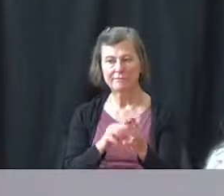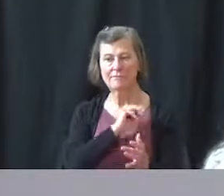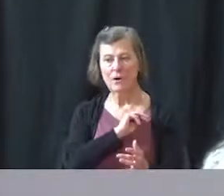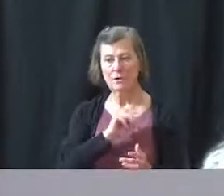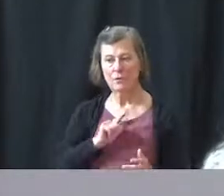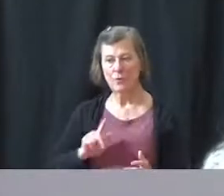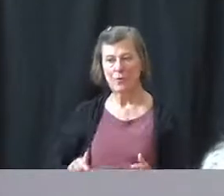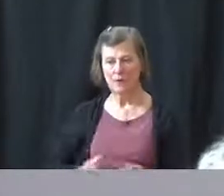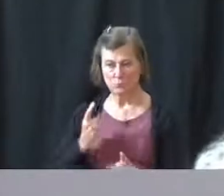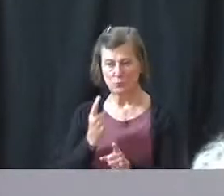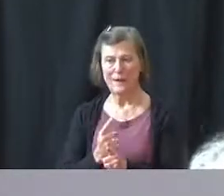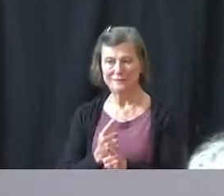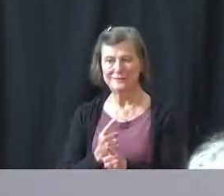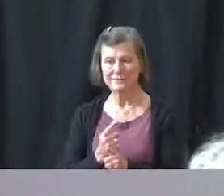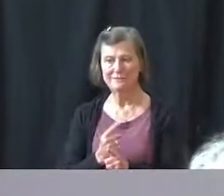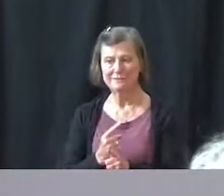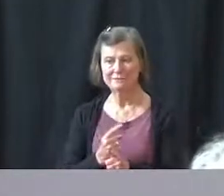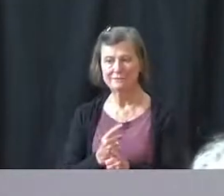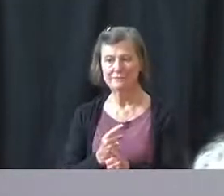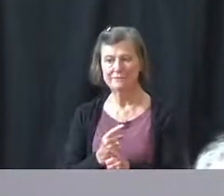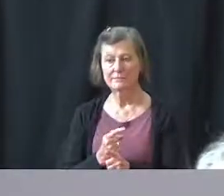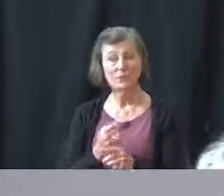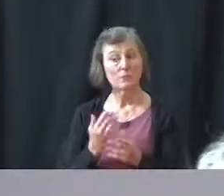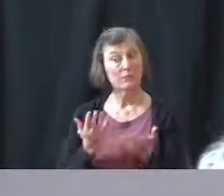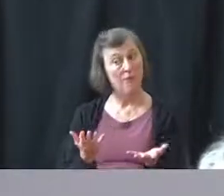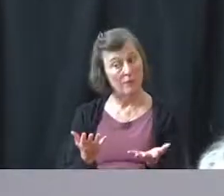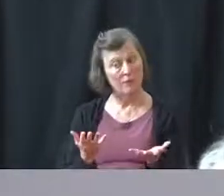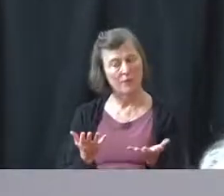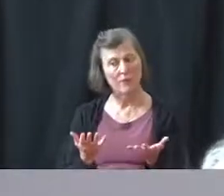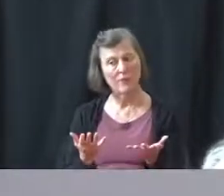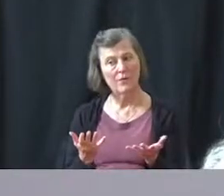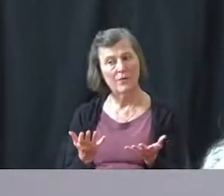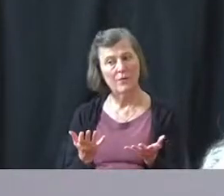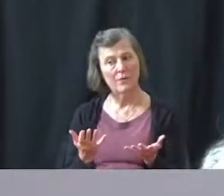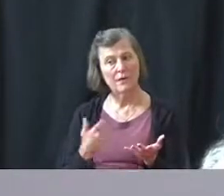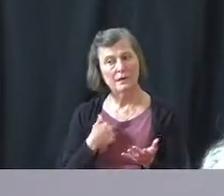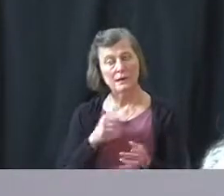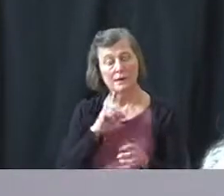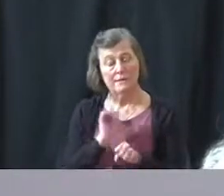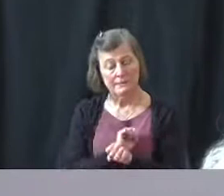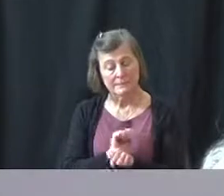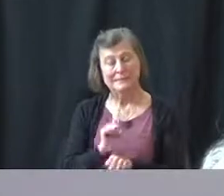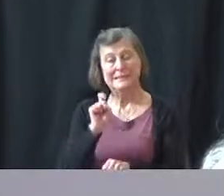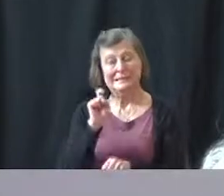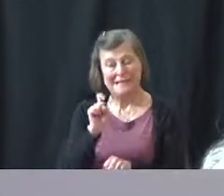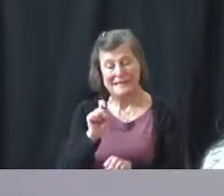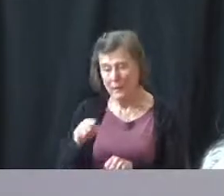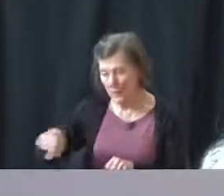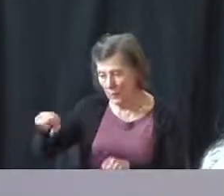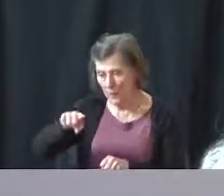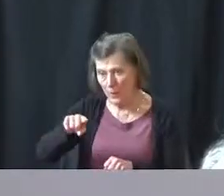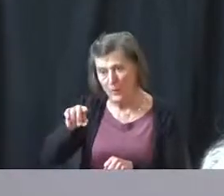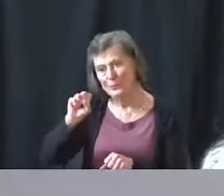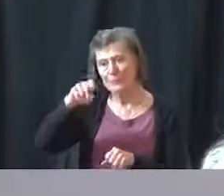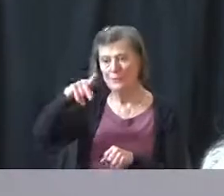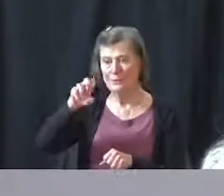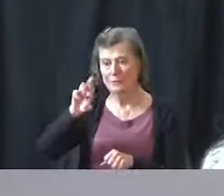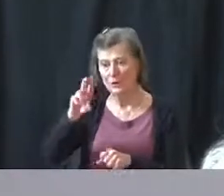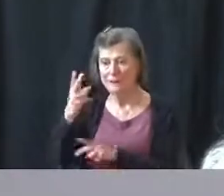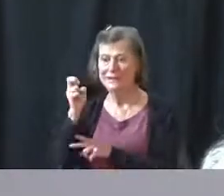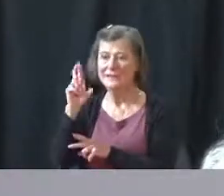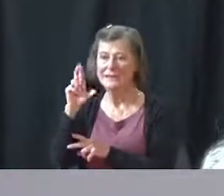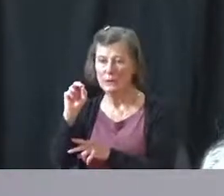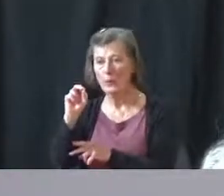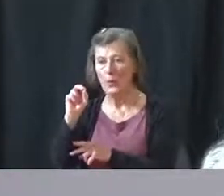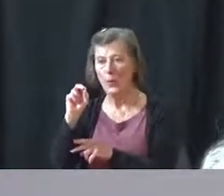So, I have absolutely needed those superhero spiritual examples of courage and commitment